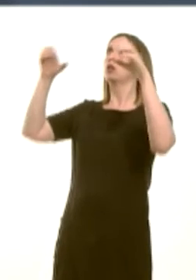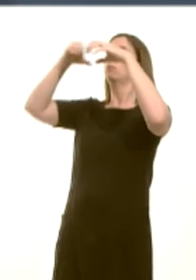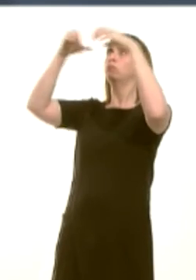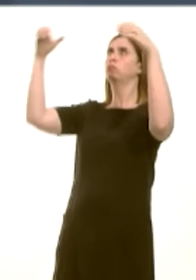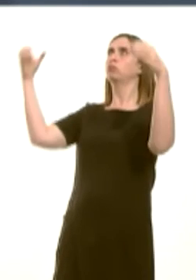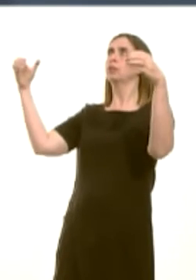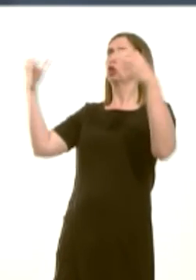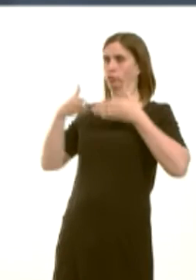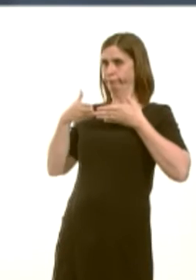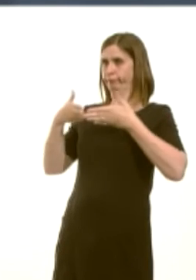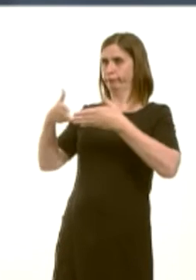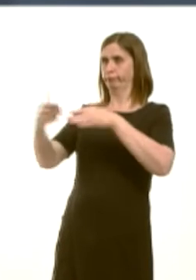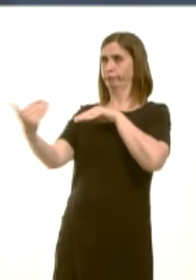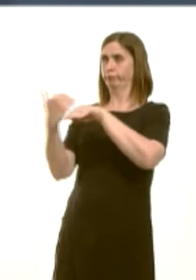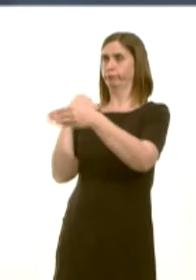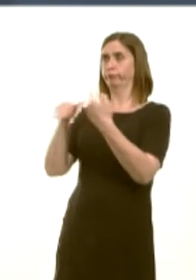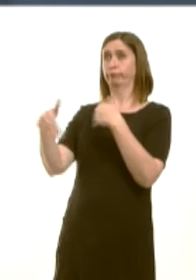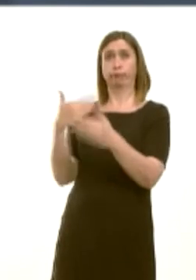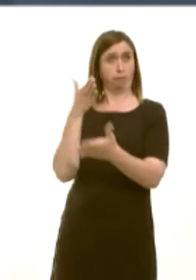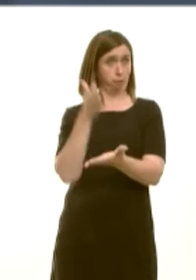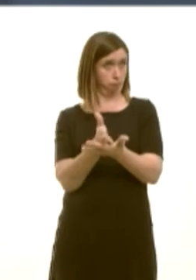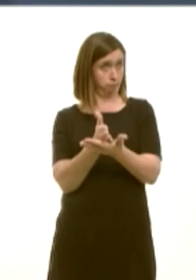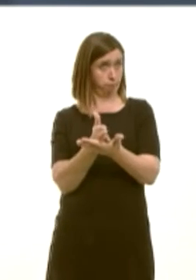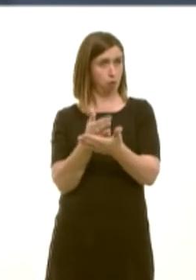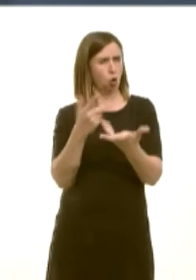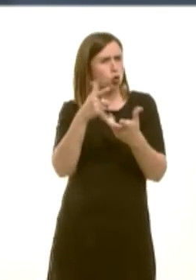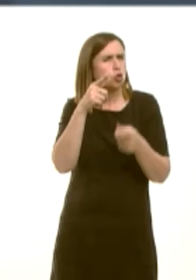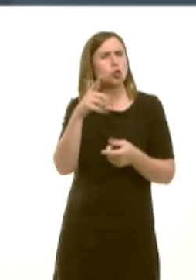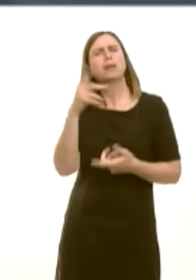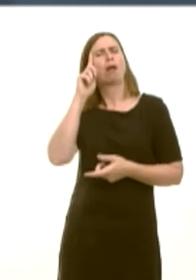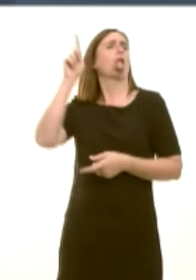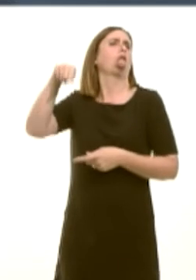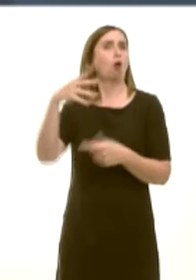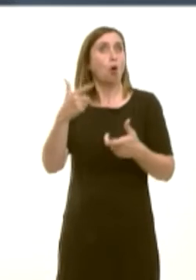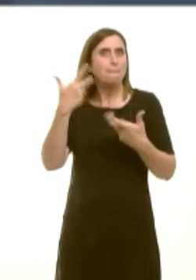docks. Was this an off-the-cuff remark, or has a cost analysis been carried outóin which